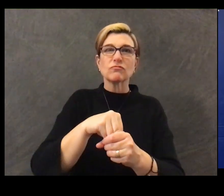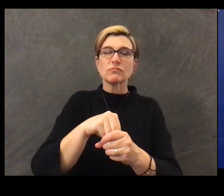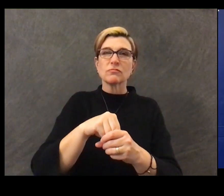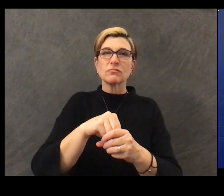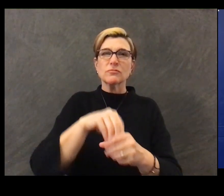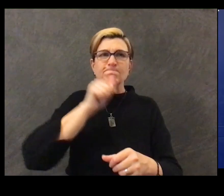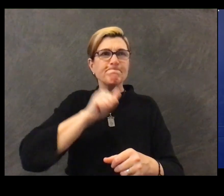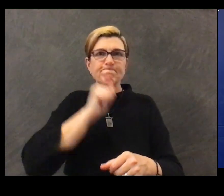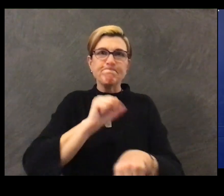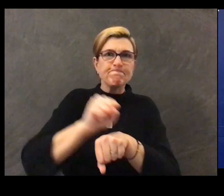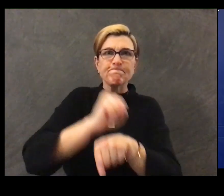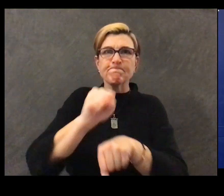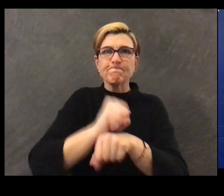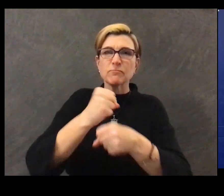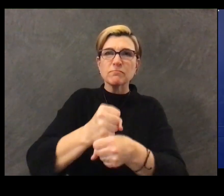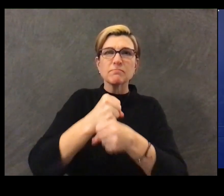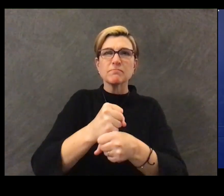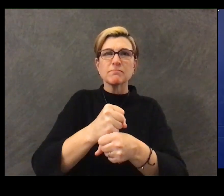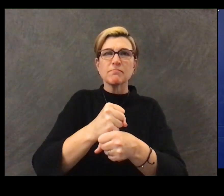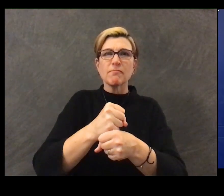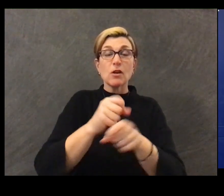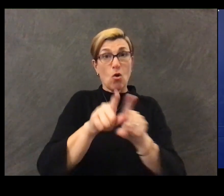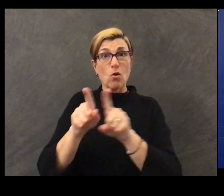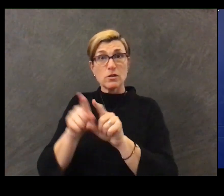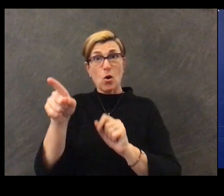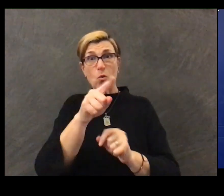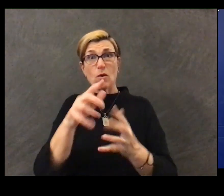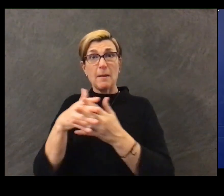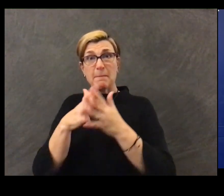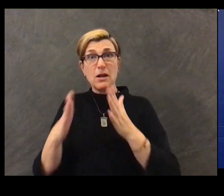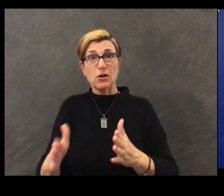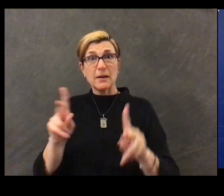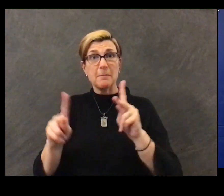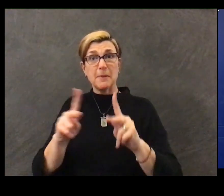that social distancing is required but American businesses at every size and